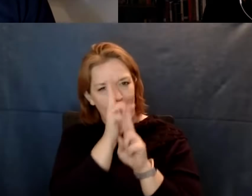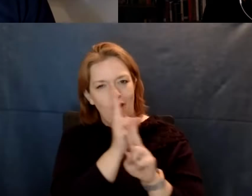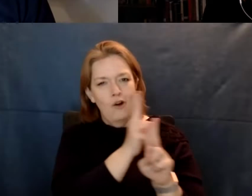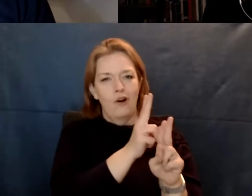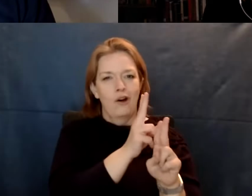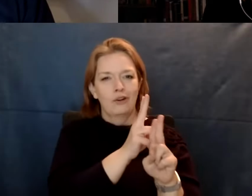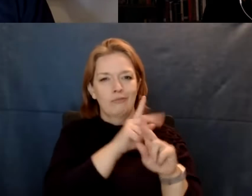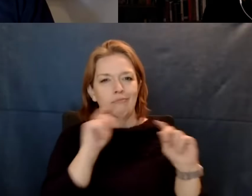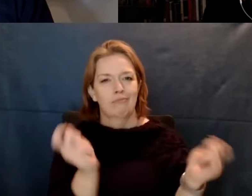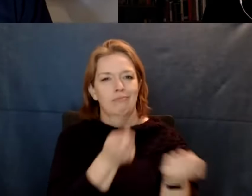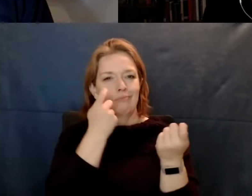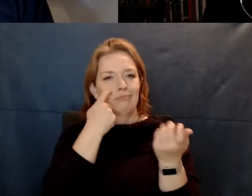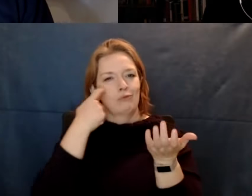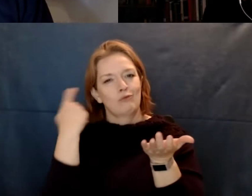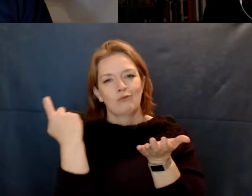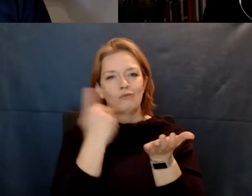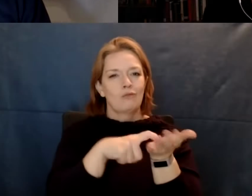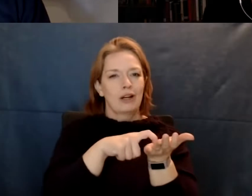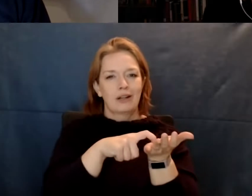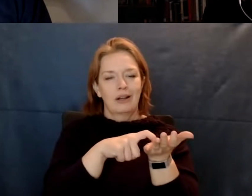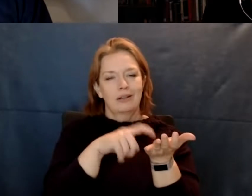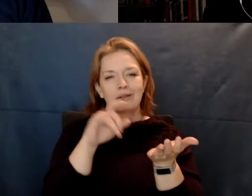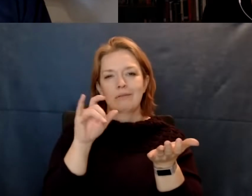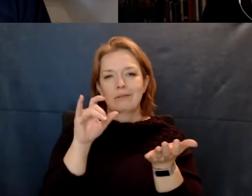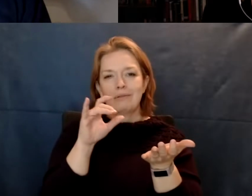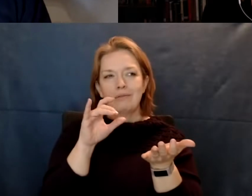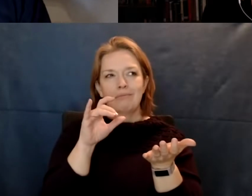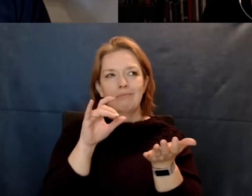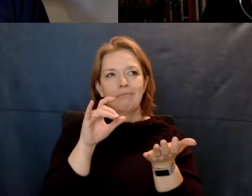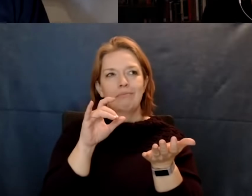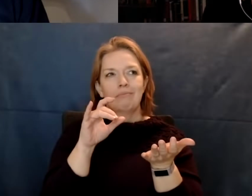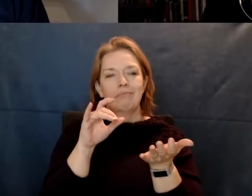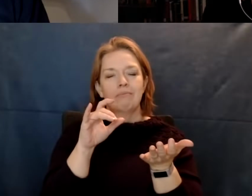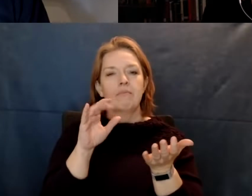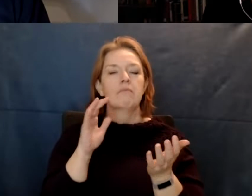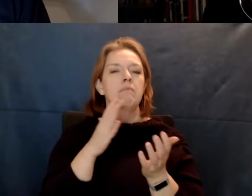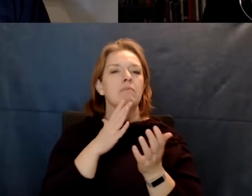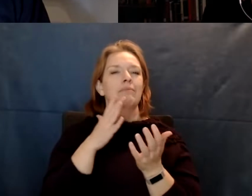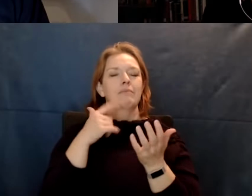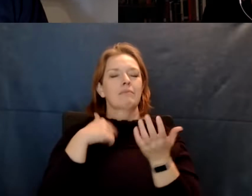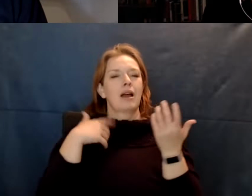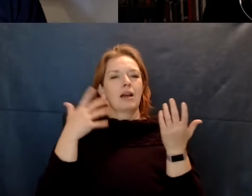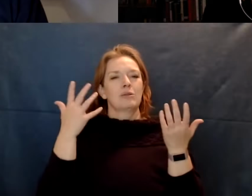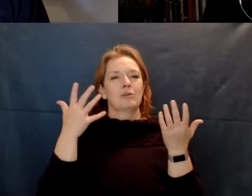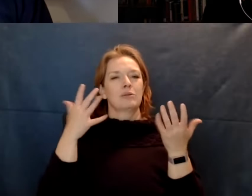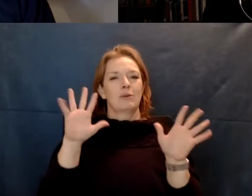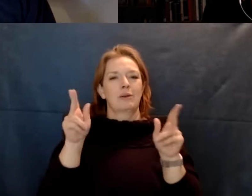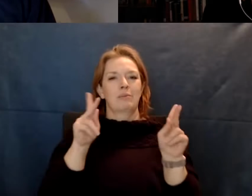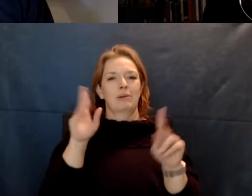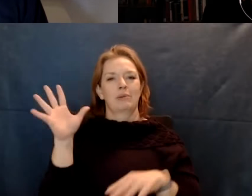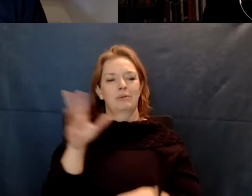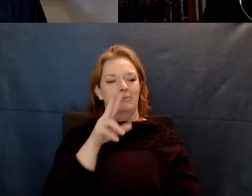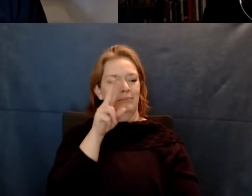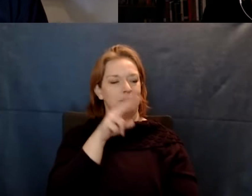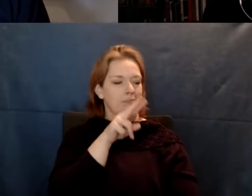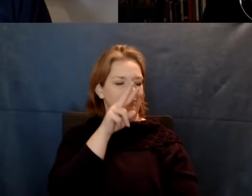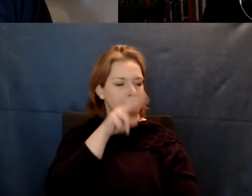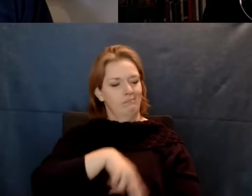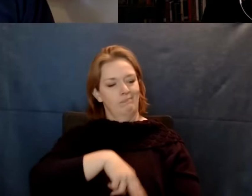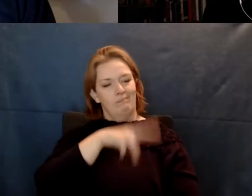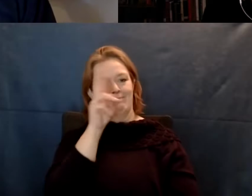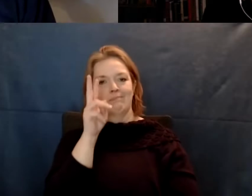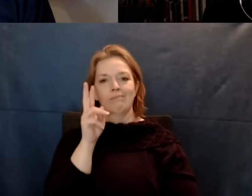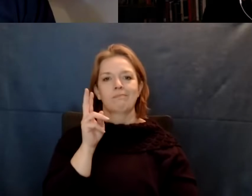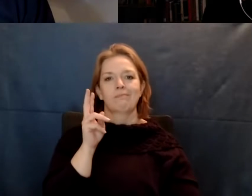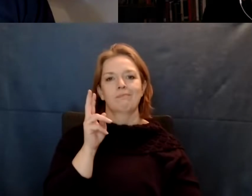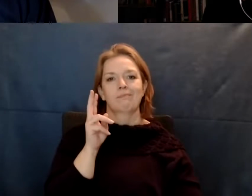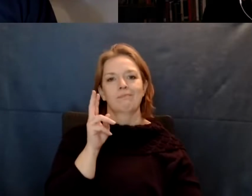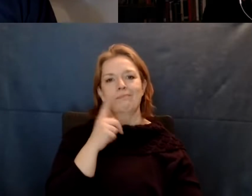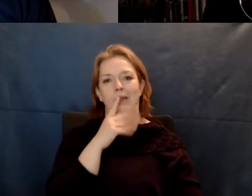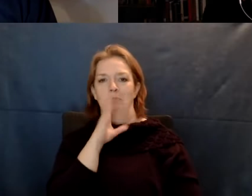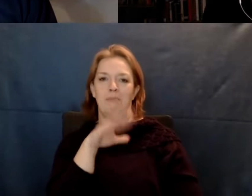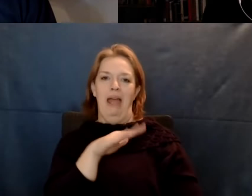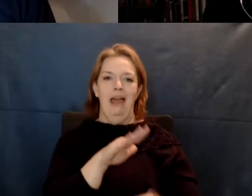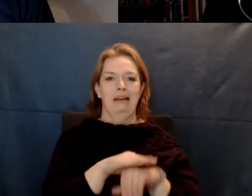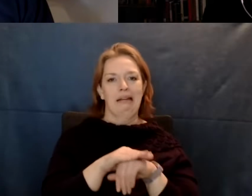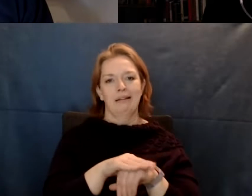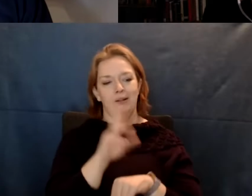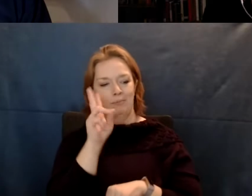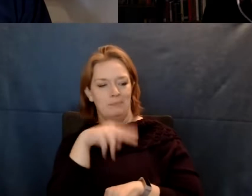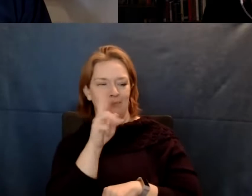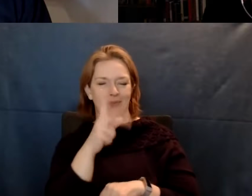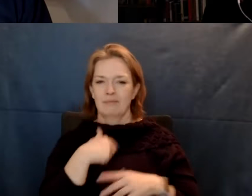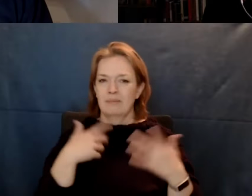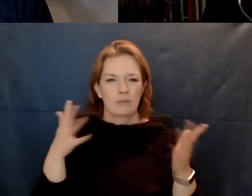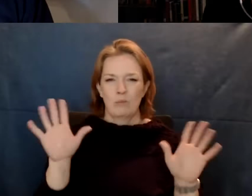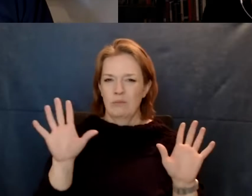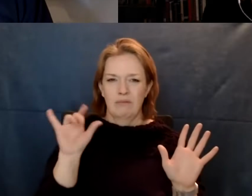and not, and not looked at, not simply, I don't know, bad English, or, you know, not